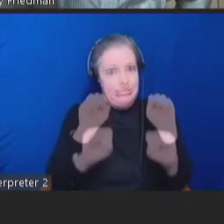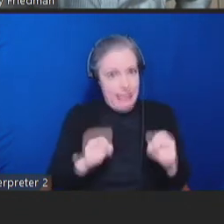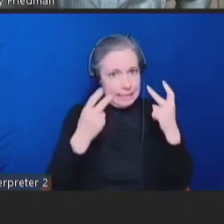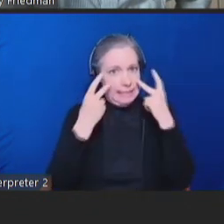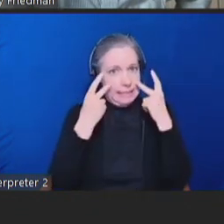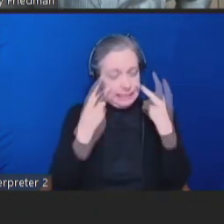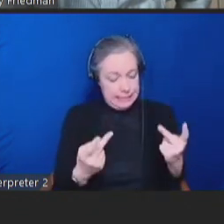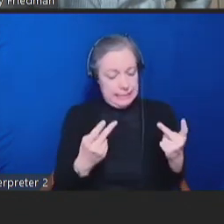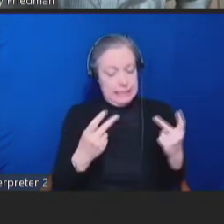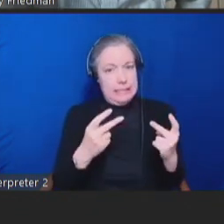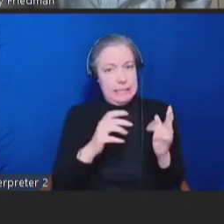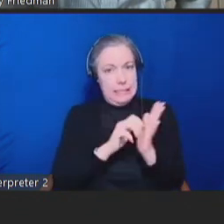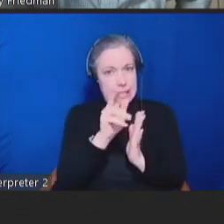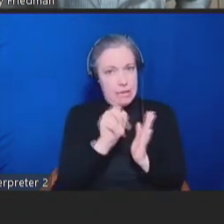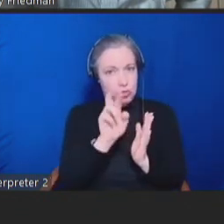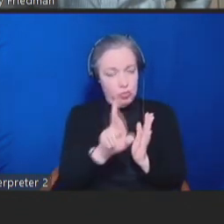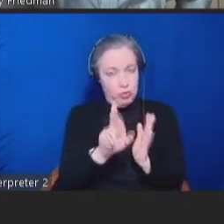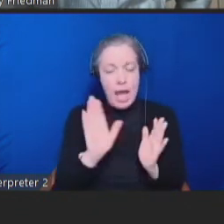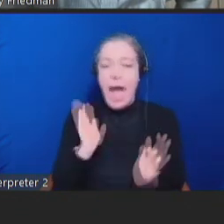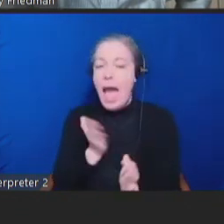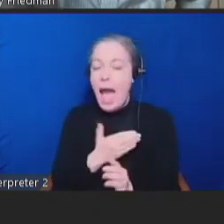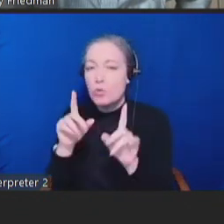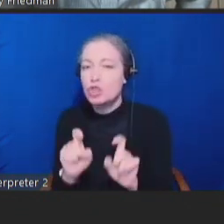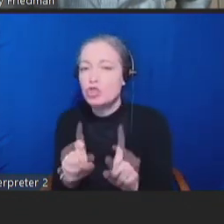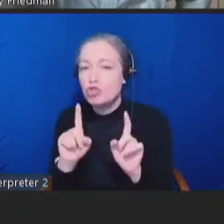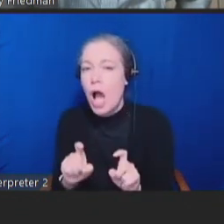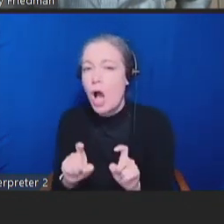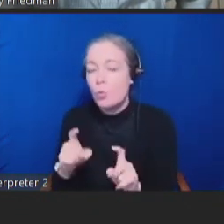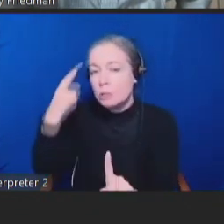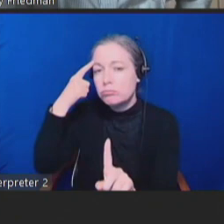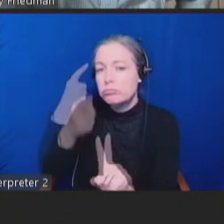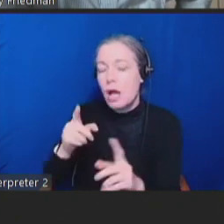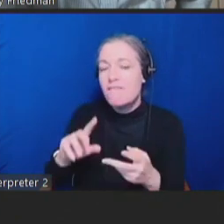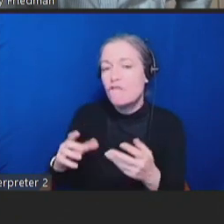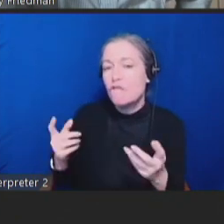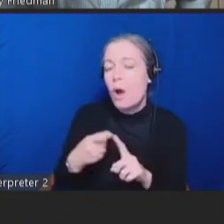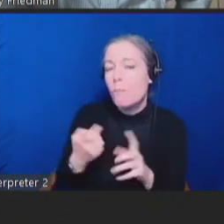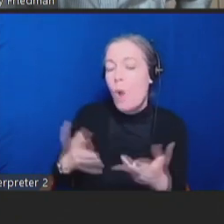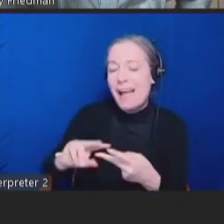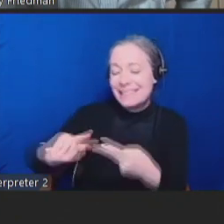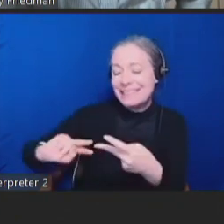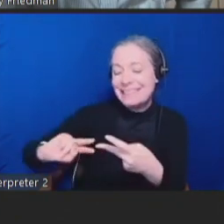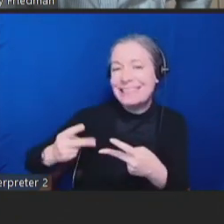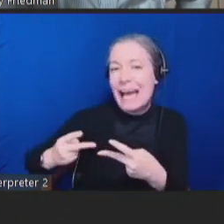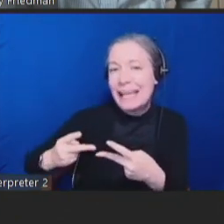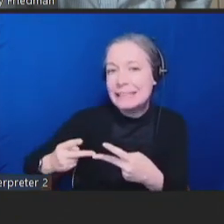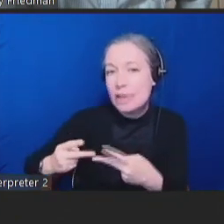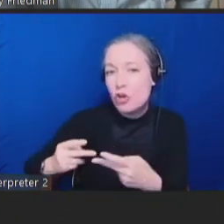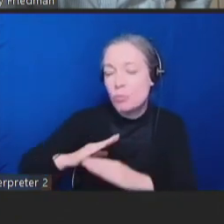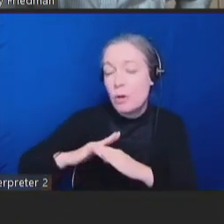given with the primary intent of secondary prevention. So, after cancers are removed,